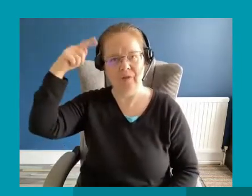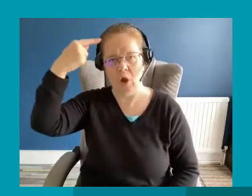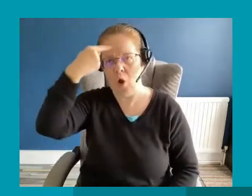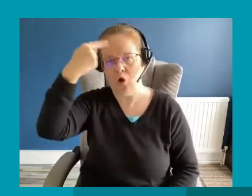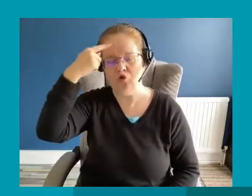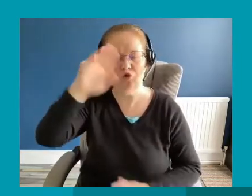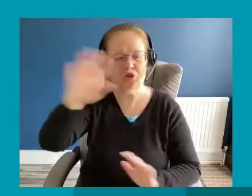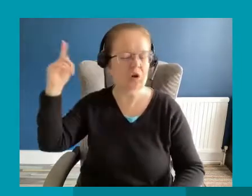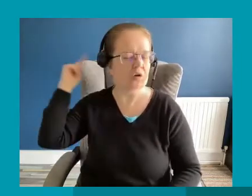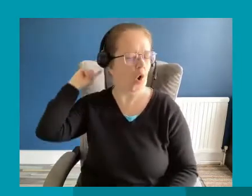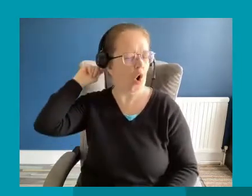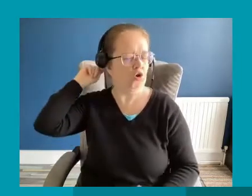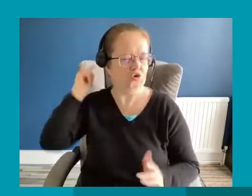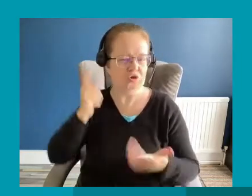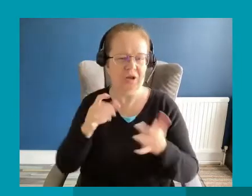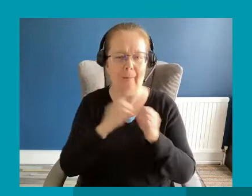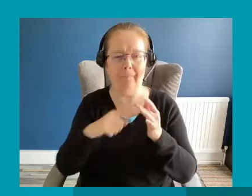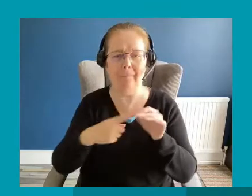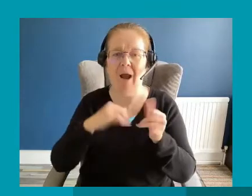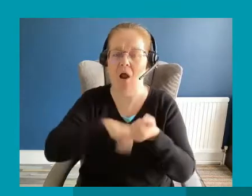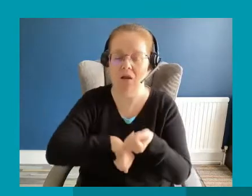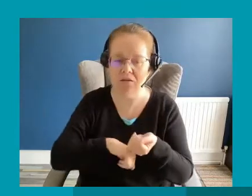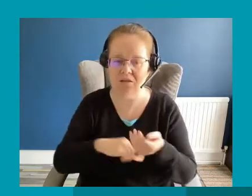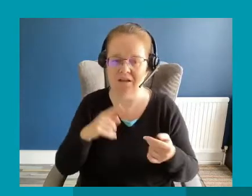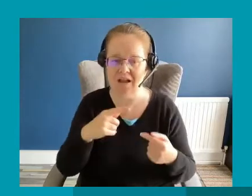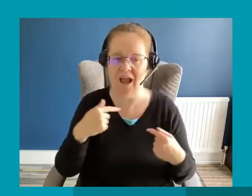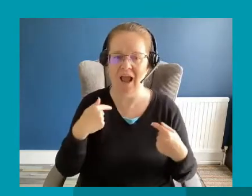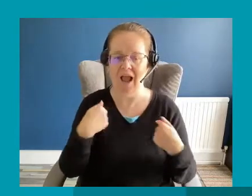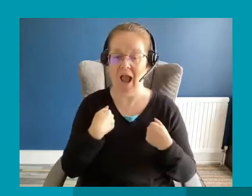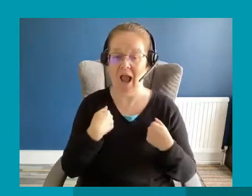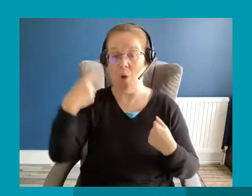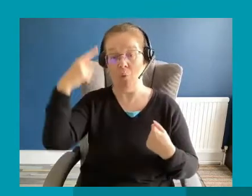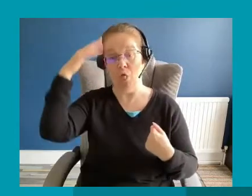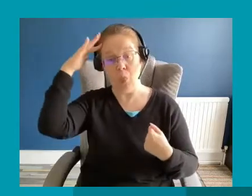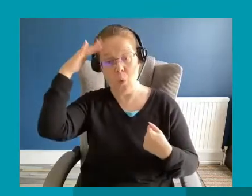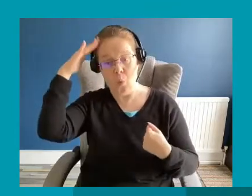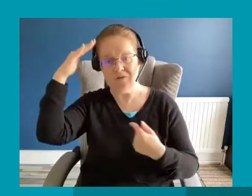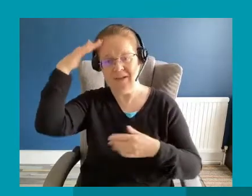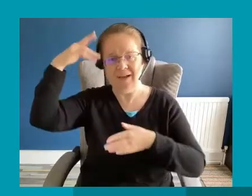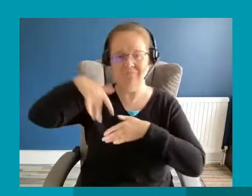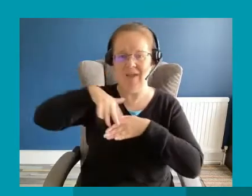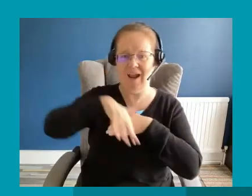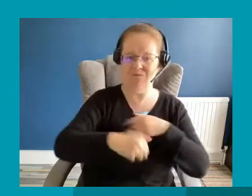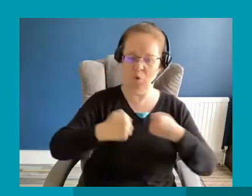our thoughts and guess what? Our thoughts inform our actions